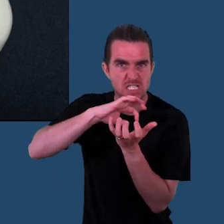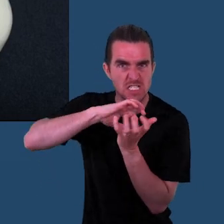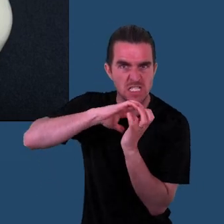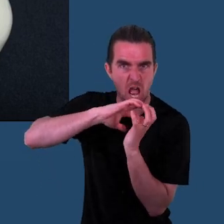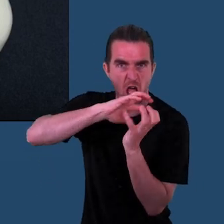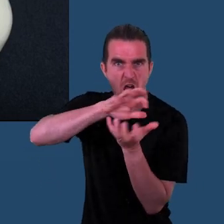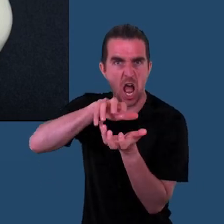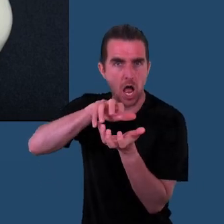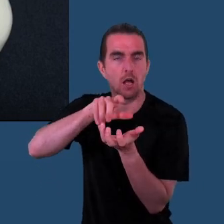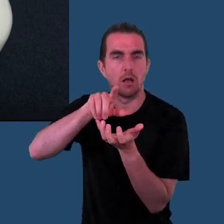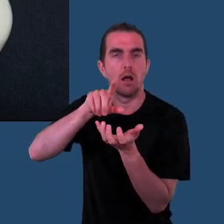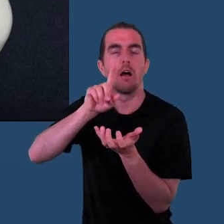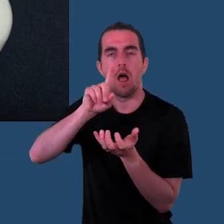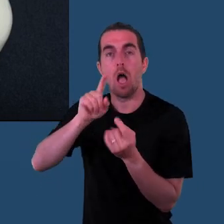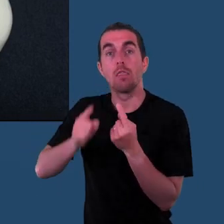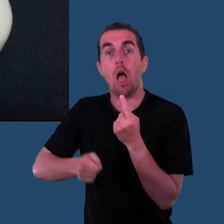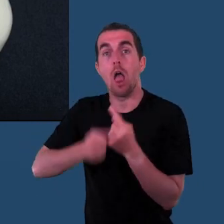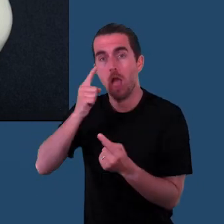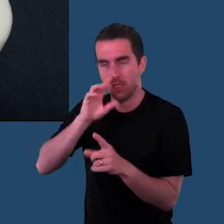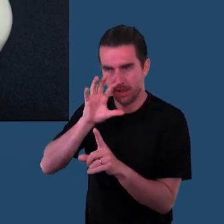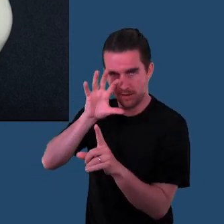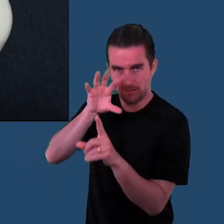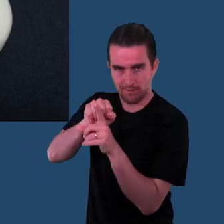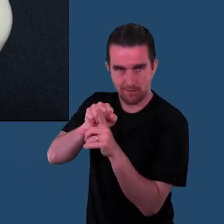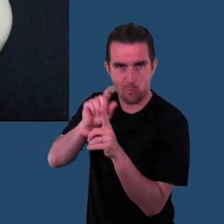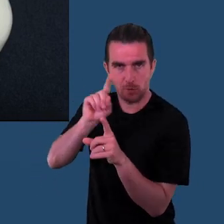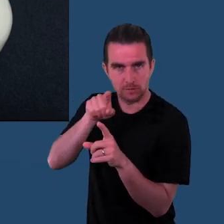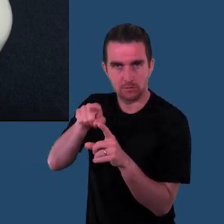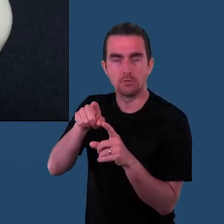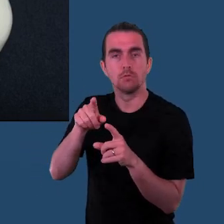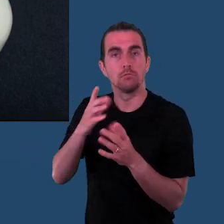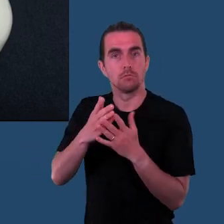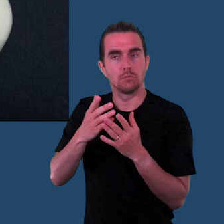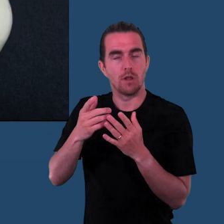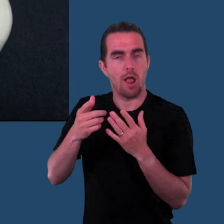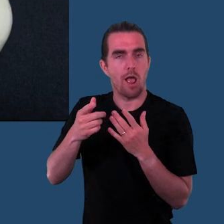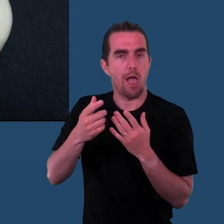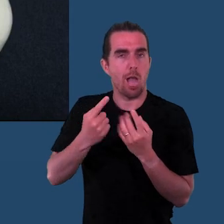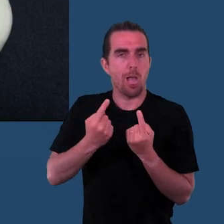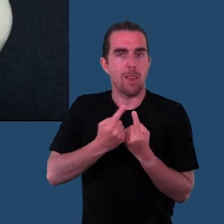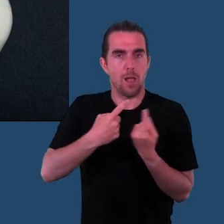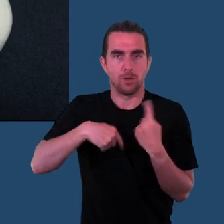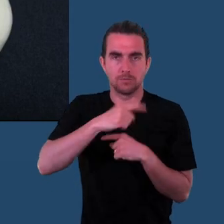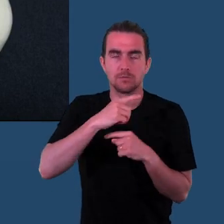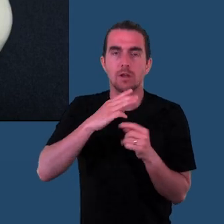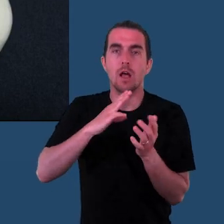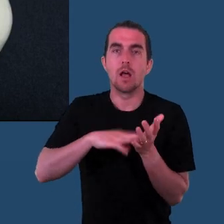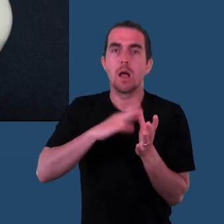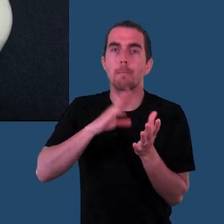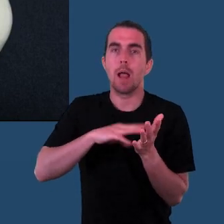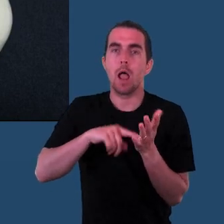So, that's another indication, again, that they are more closely related to mammals than they are other reptiles.